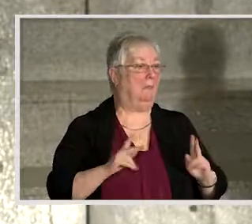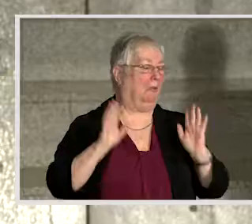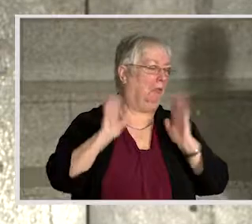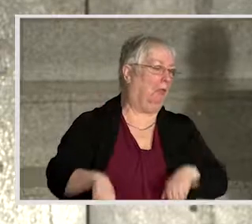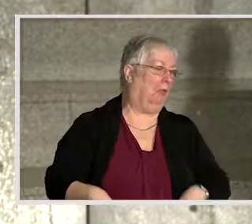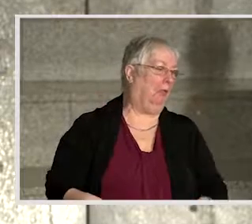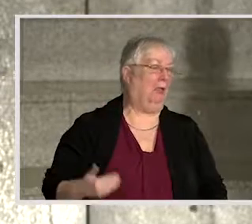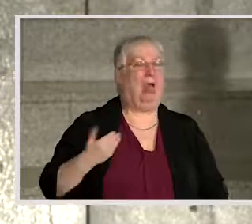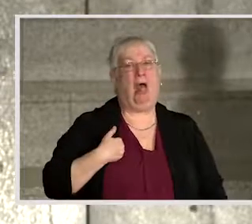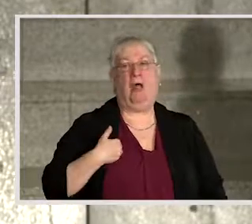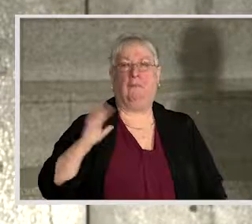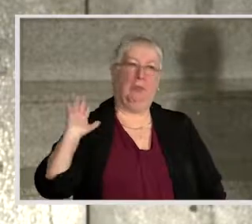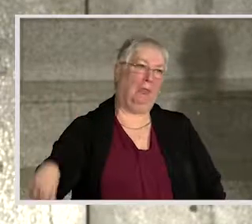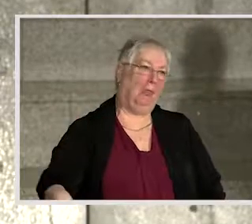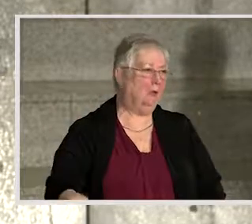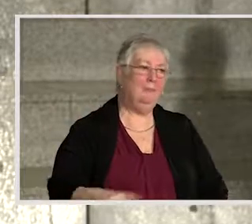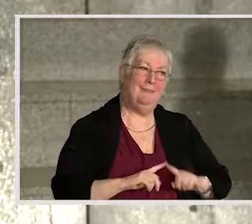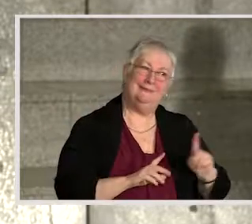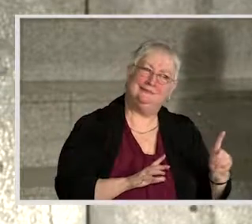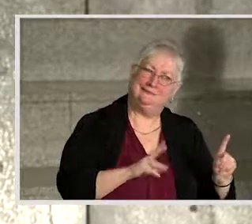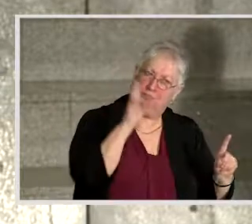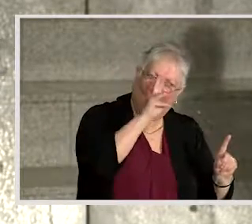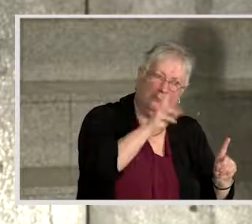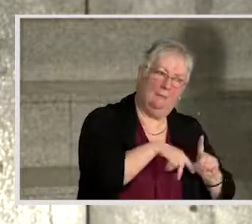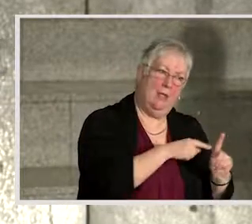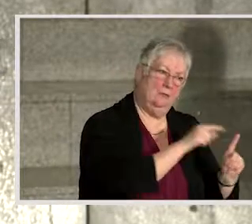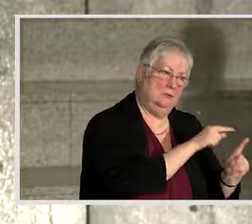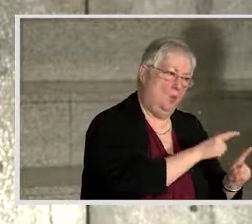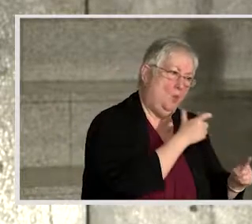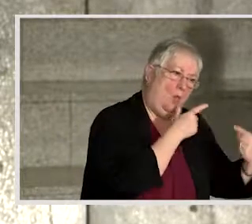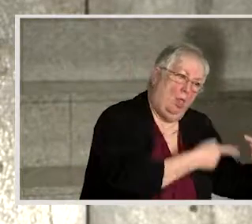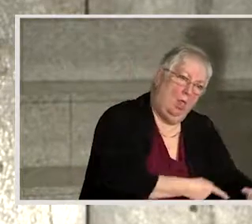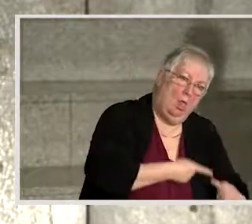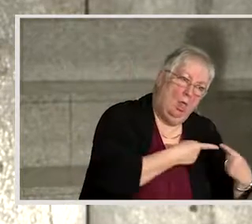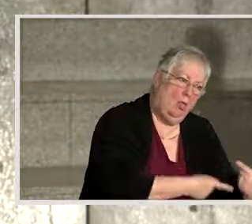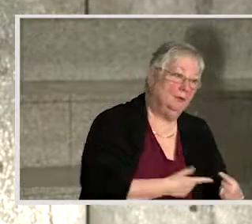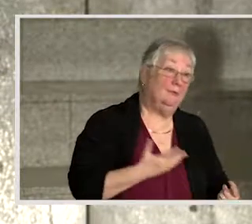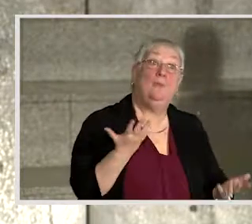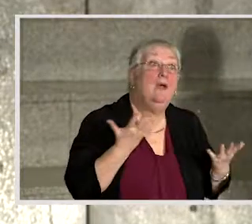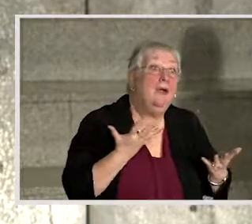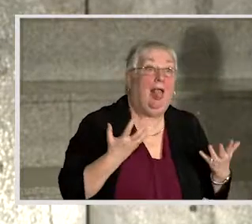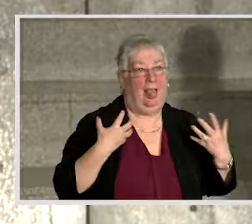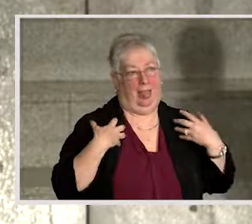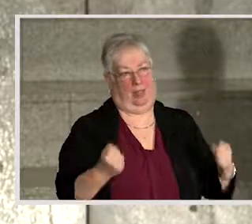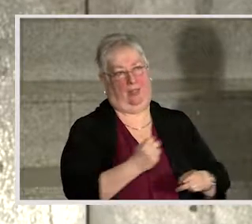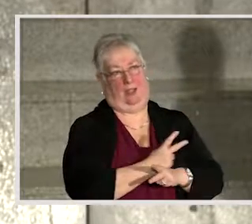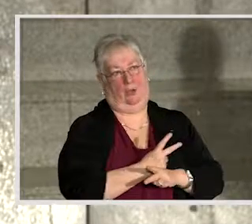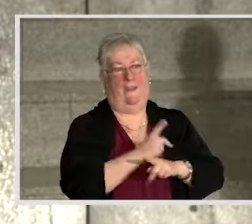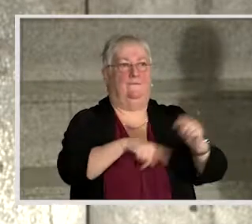THE MAYOR EMBRACES THE NOTION THAT ACCESS TO HEALTH CARE AND SAFE, AFFORDABLE HOUSING ARE VITAL BUILDING BLOCKS ON THE